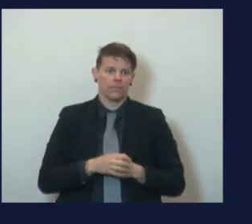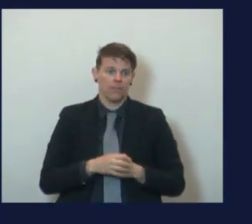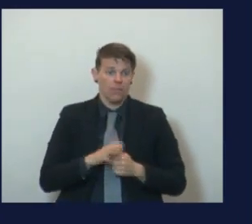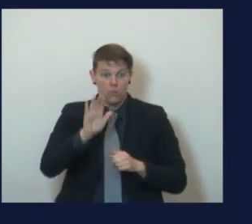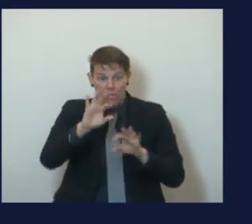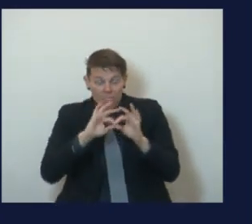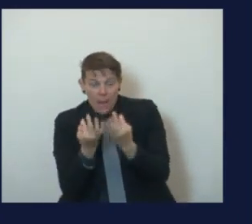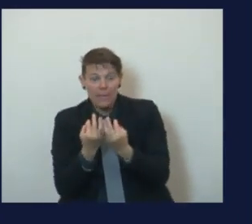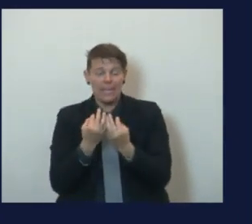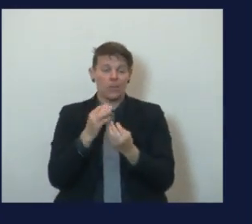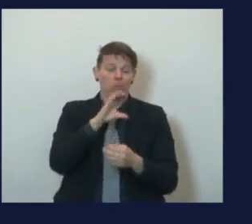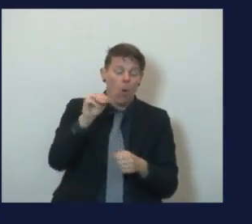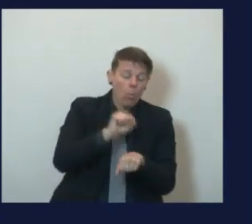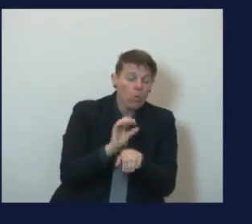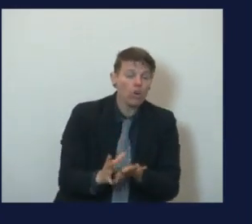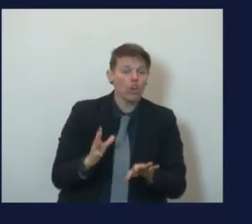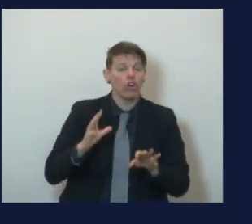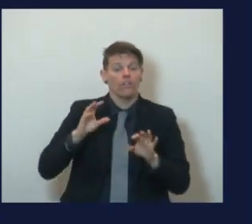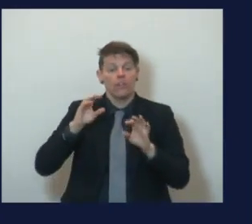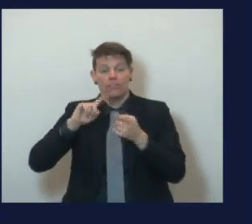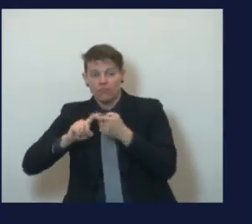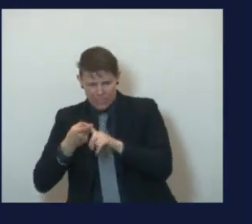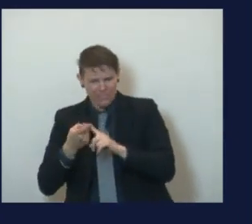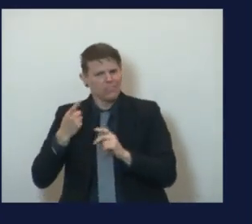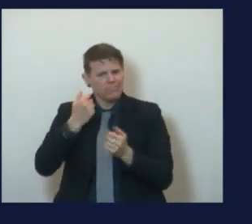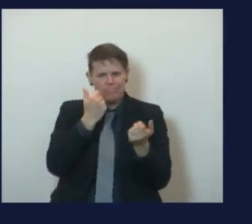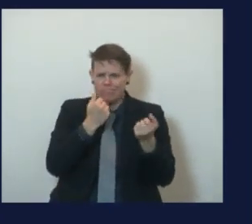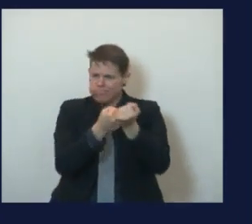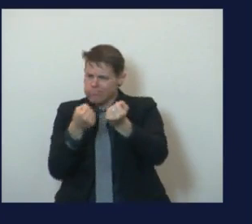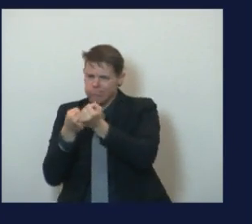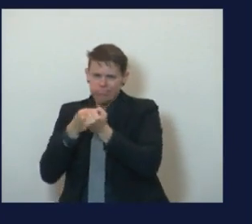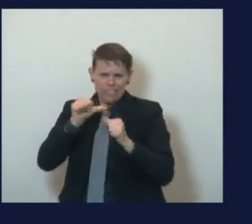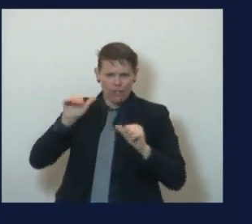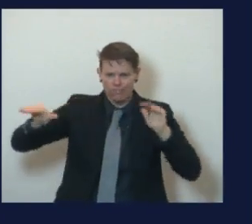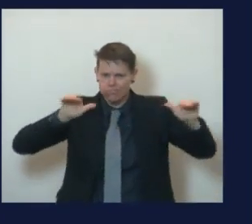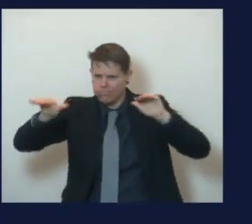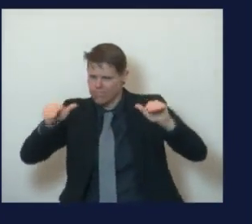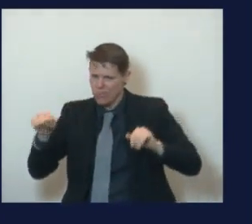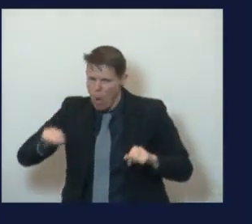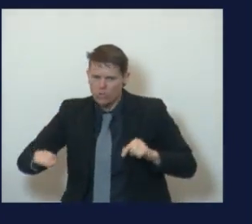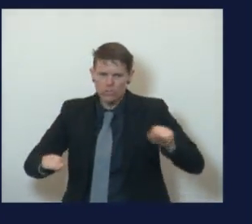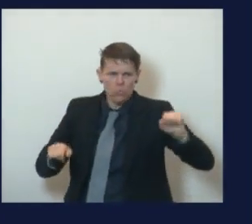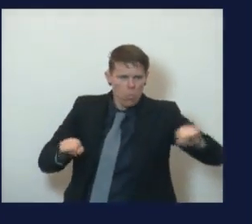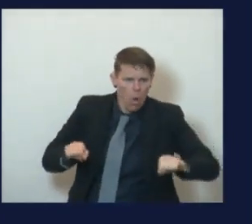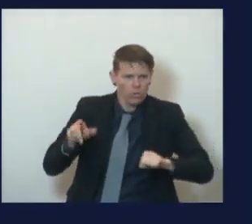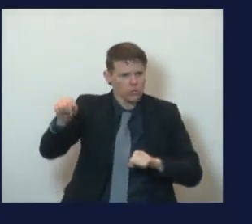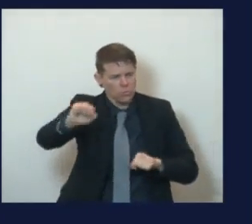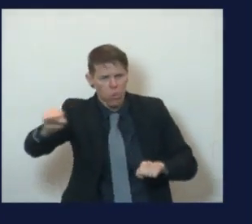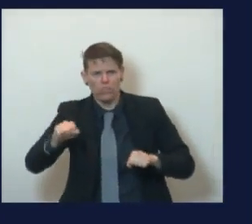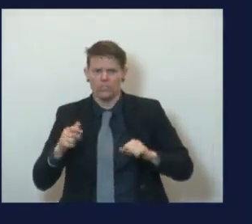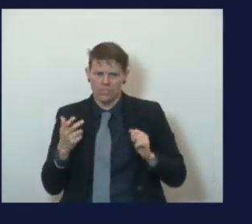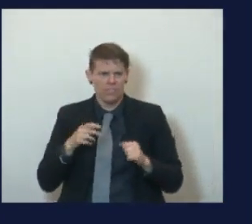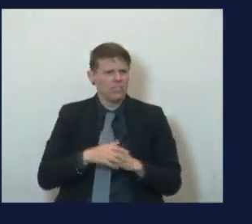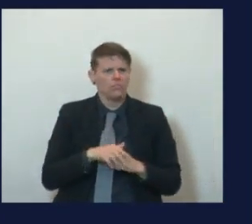YOU NEED TO REQUIRE IT OF YOUR FAMILY AND COWORKERS. ONLY YOU CAN HELP US MAKE SURE WE ARE DOING THIS EFFECTIVELY.